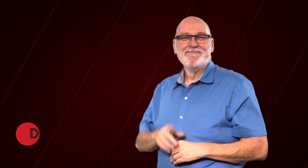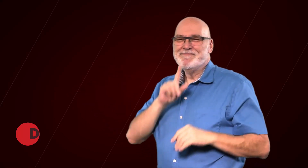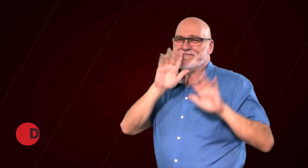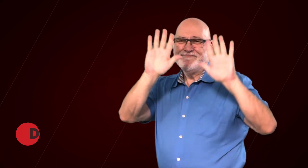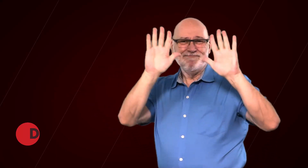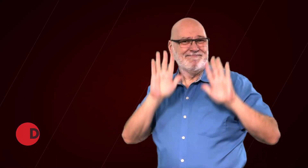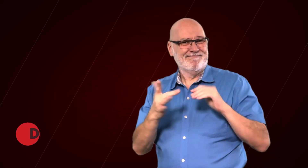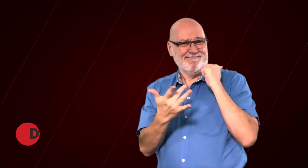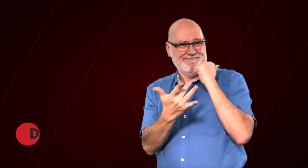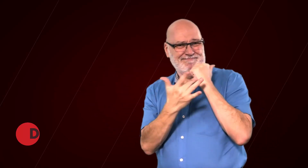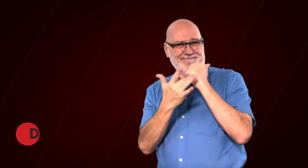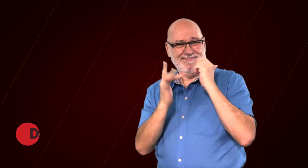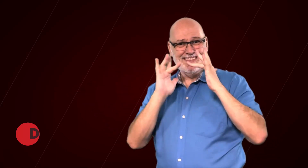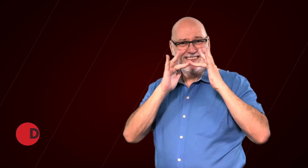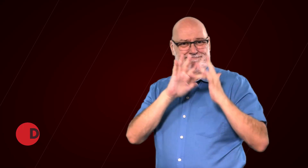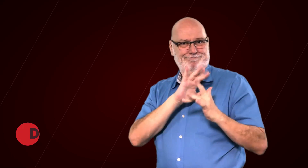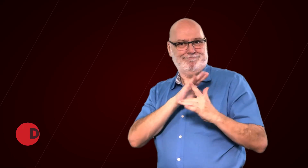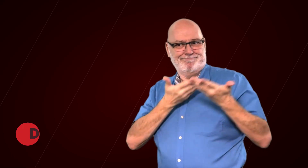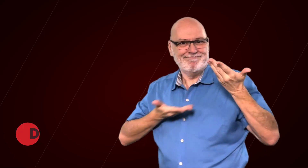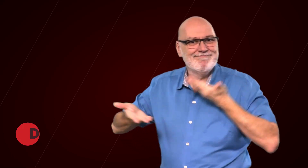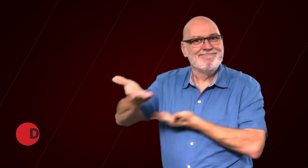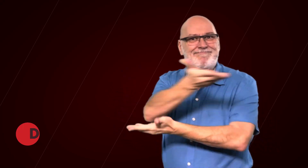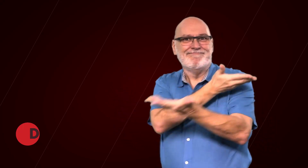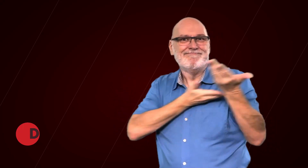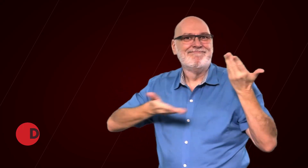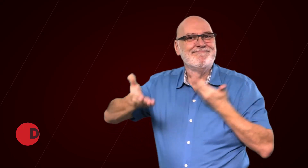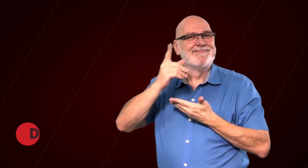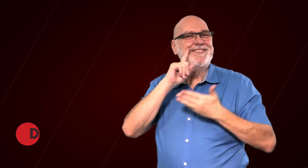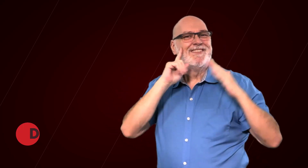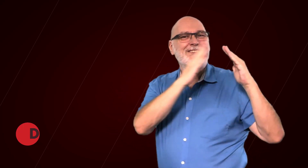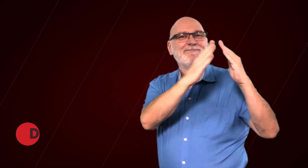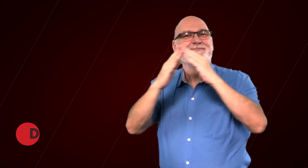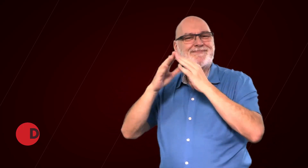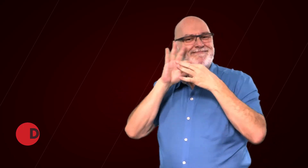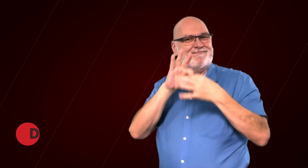it's wonderful when we can use the Internet to share